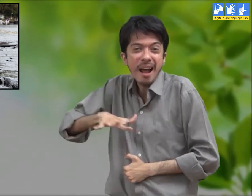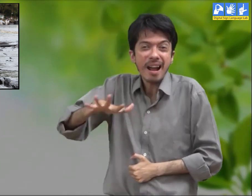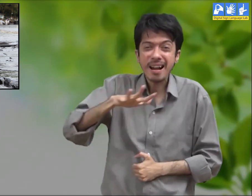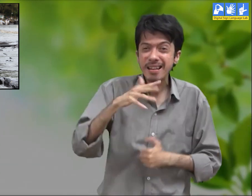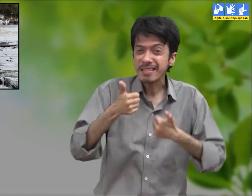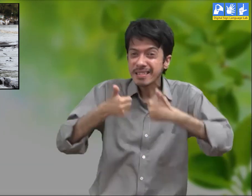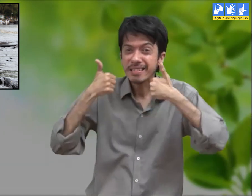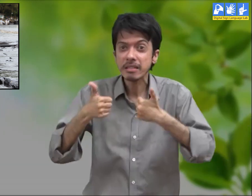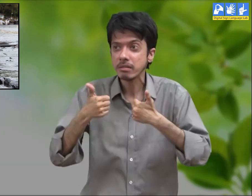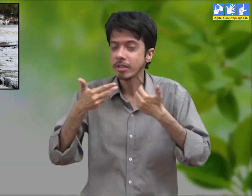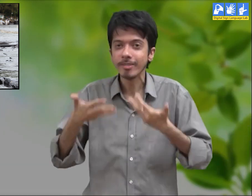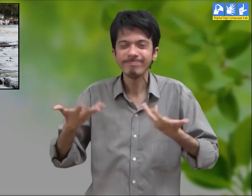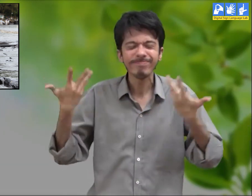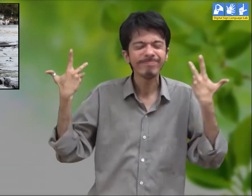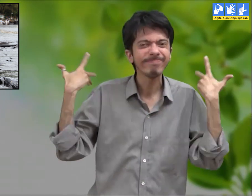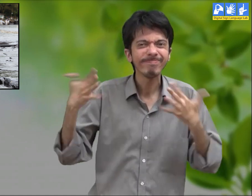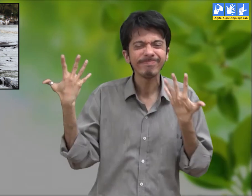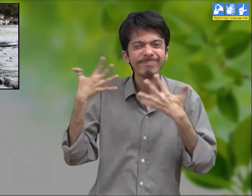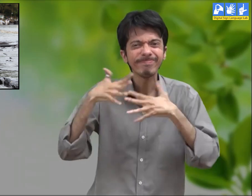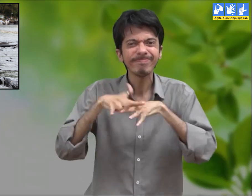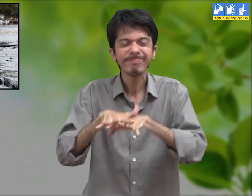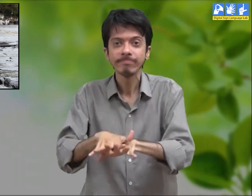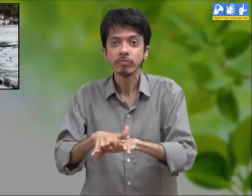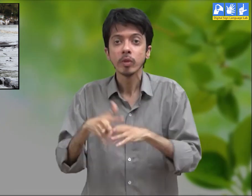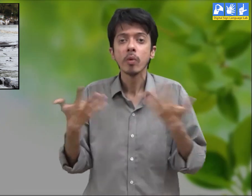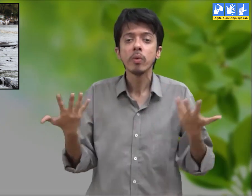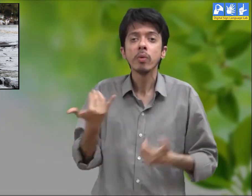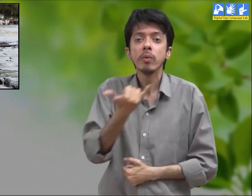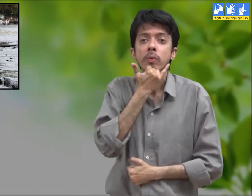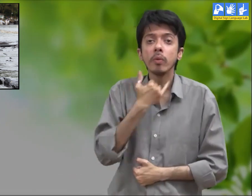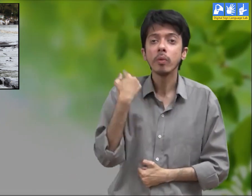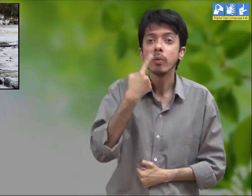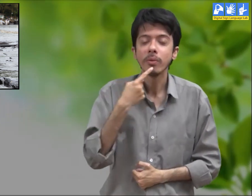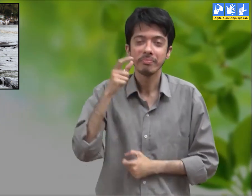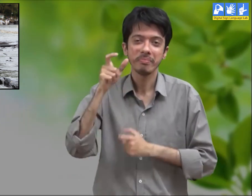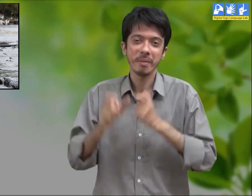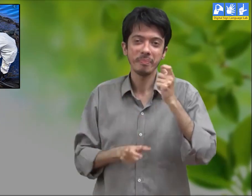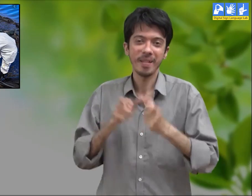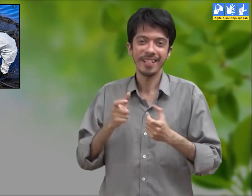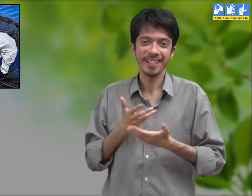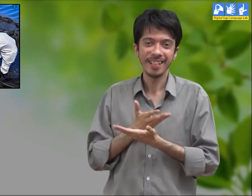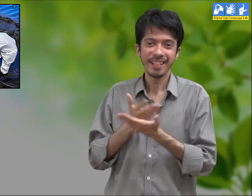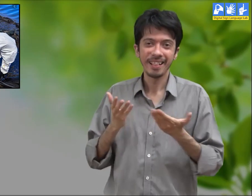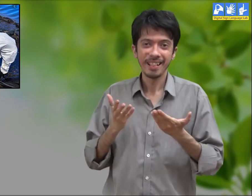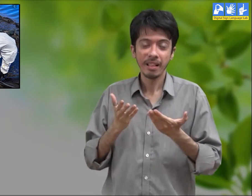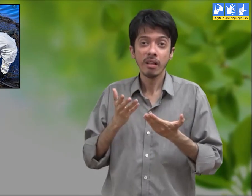The beautiful and clean island of Mauritius was affected by oil spill. So the human activities